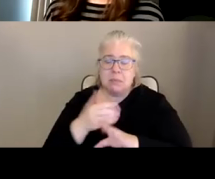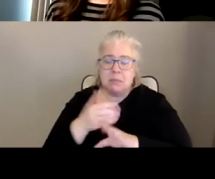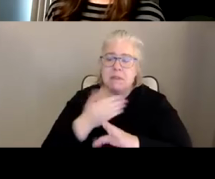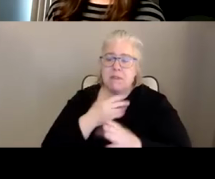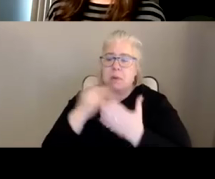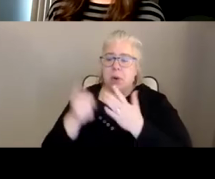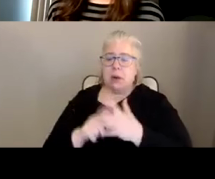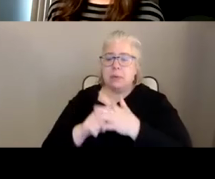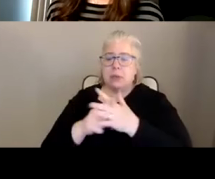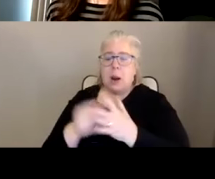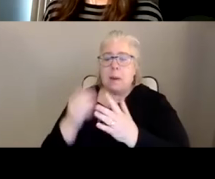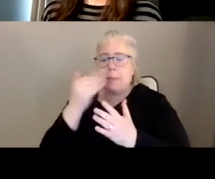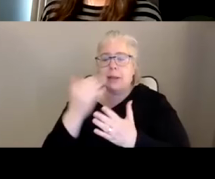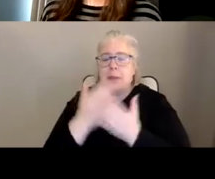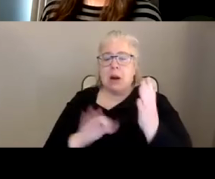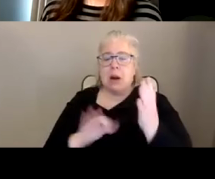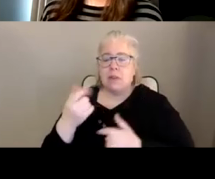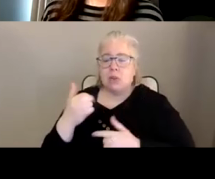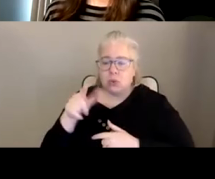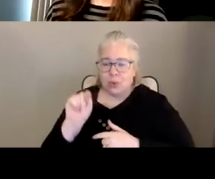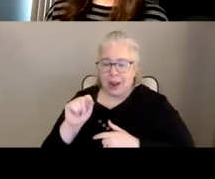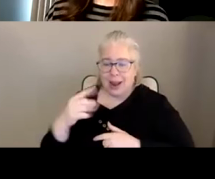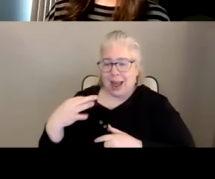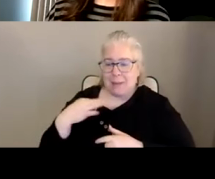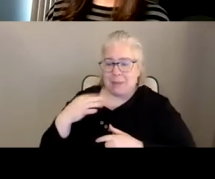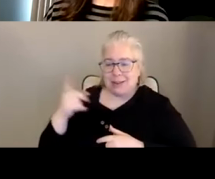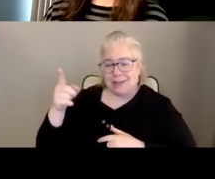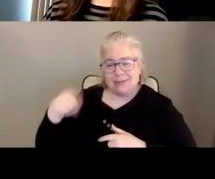because it was part of a grant application that they were putting together.